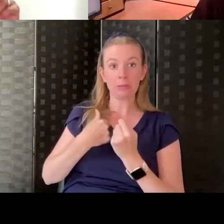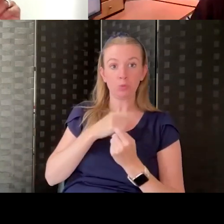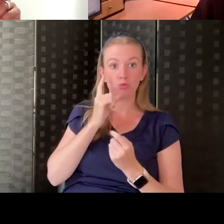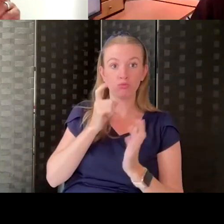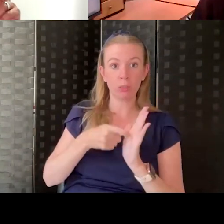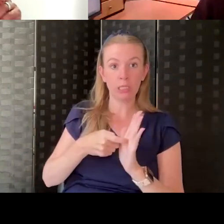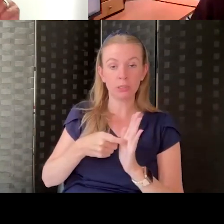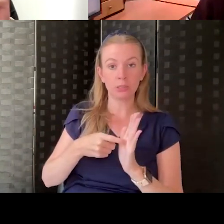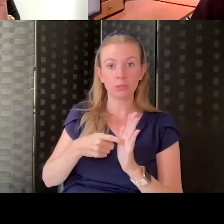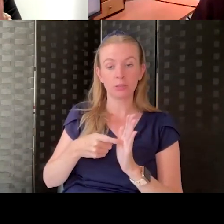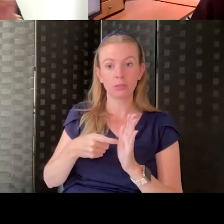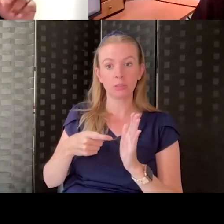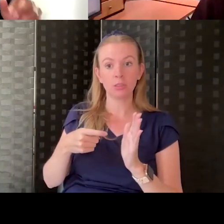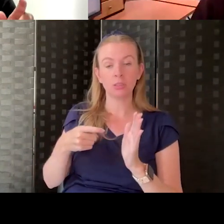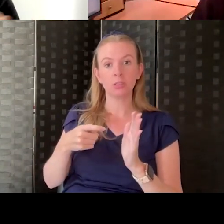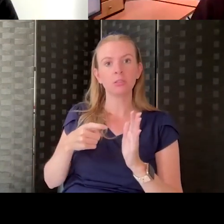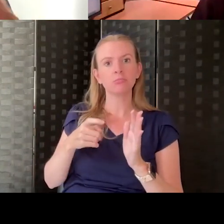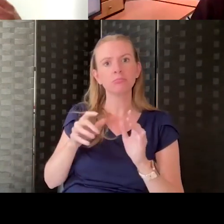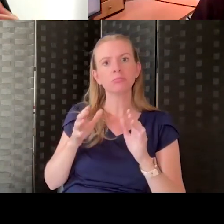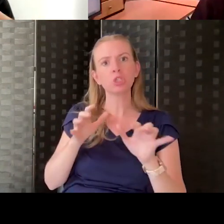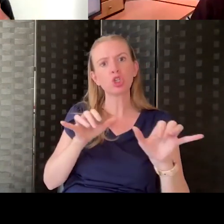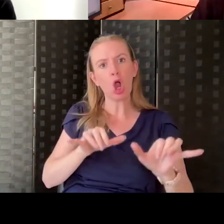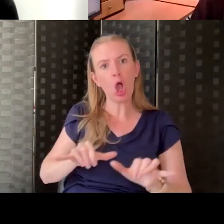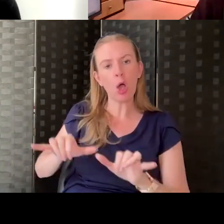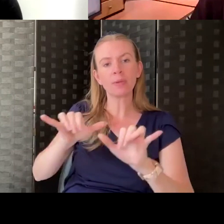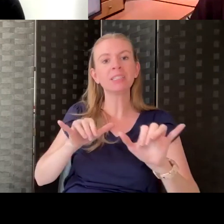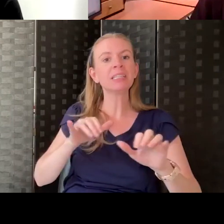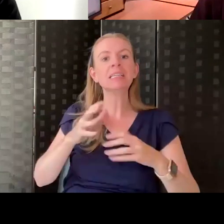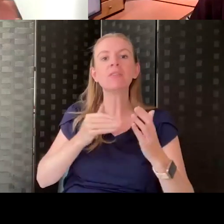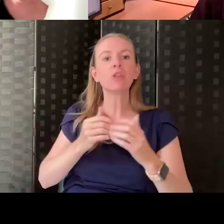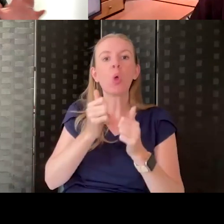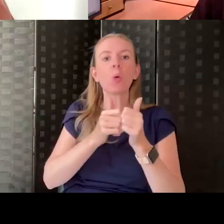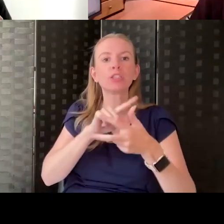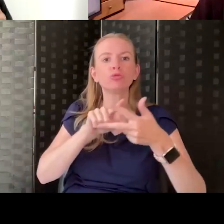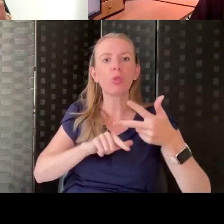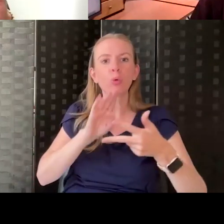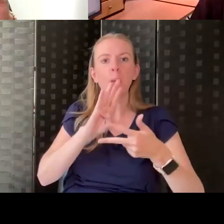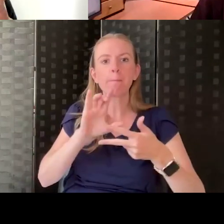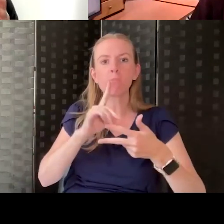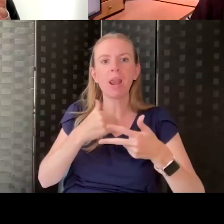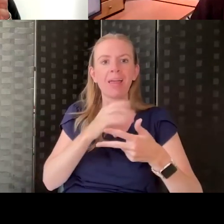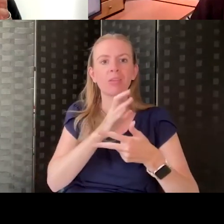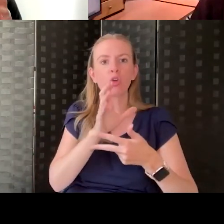were commonalities even though each brand had its own voice, common parts of the application